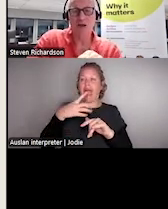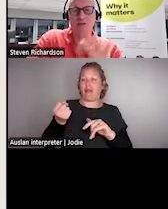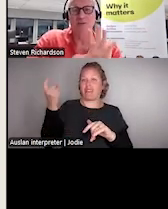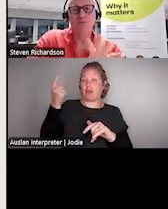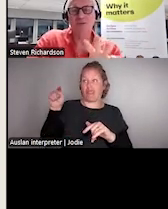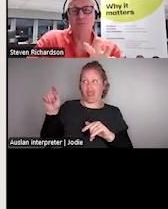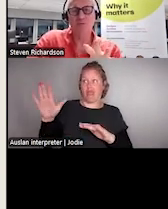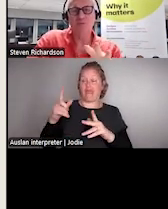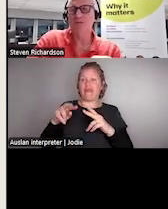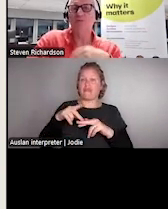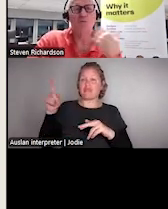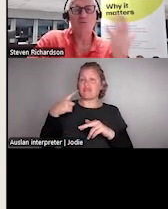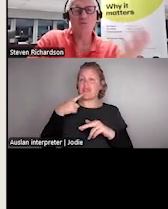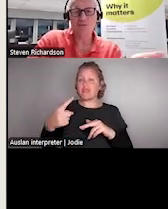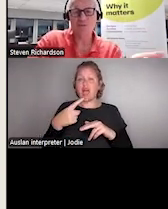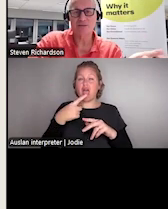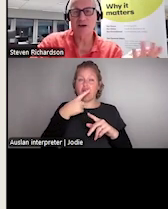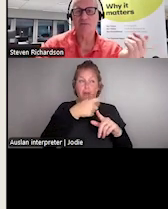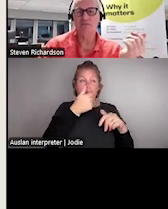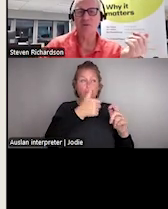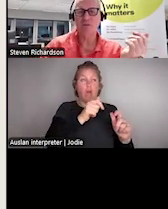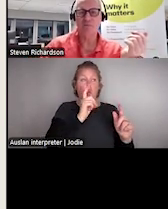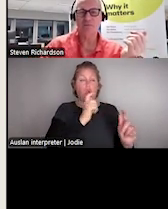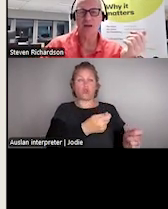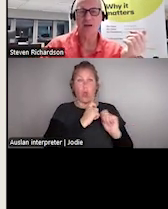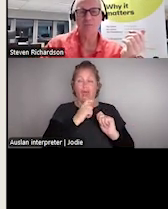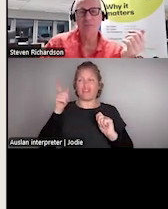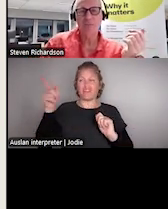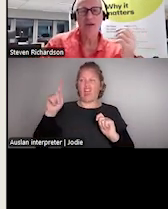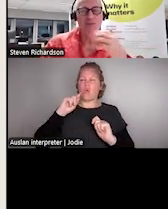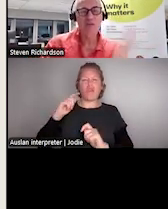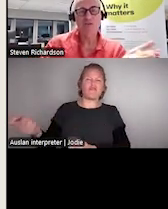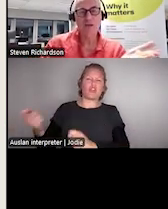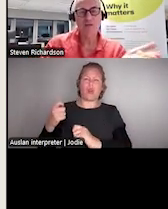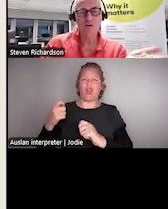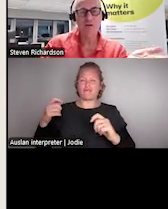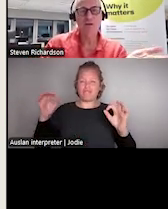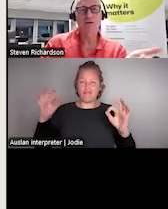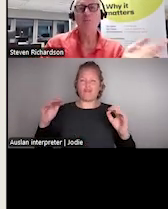line. If you have that person, this is the time to roll them out. And if you hit your target early,